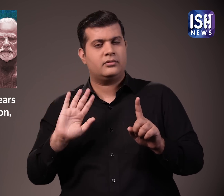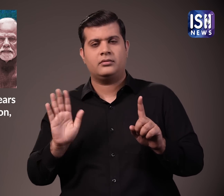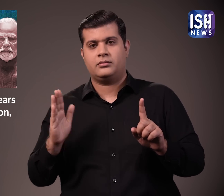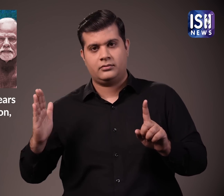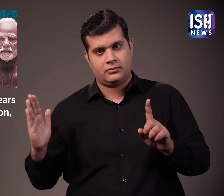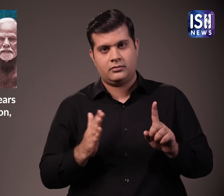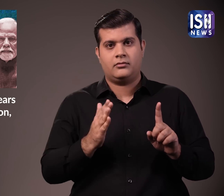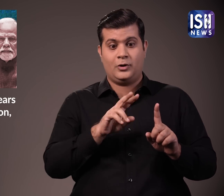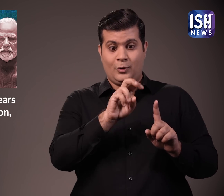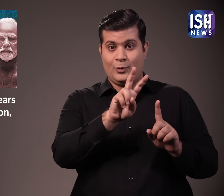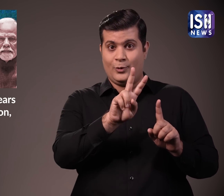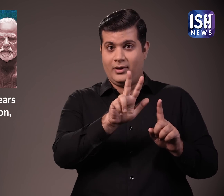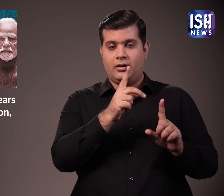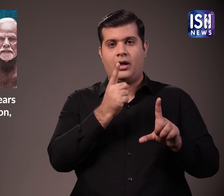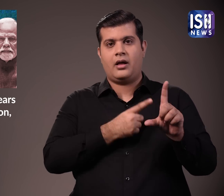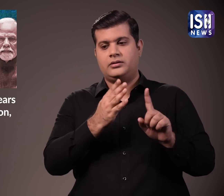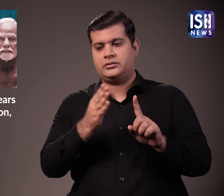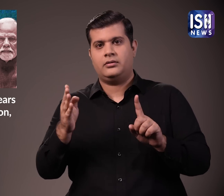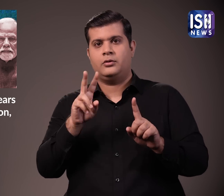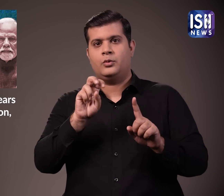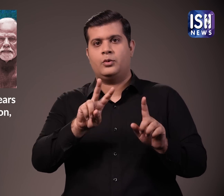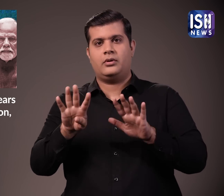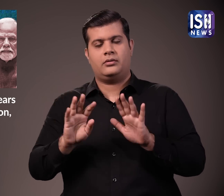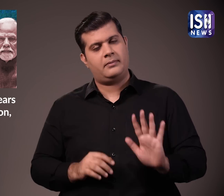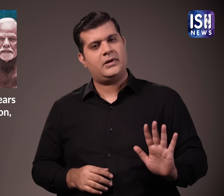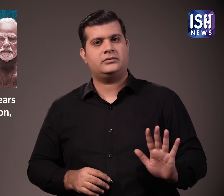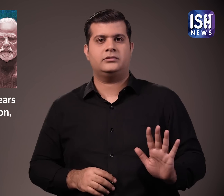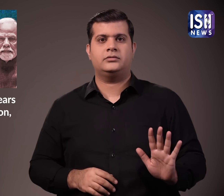No! Their term will be reduced to just 1 year.